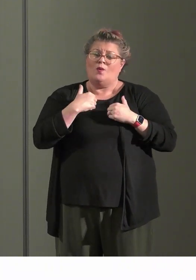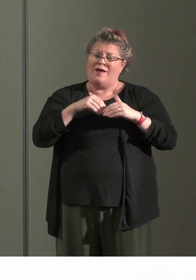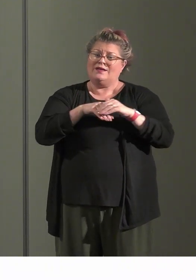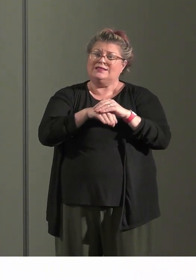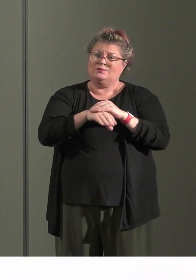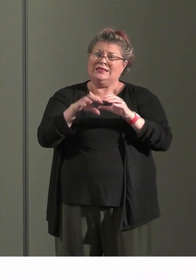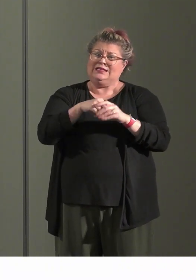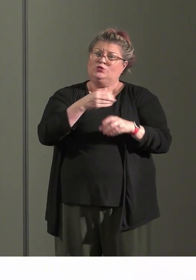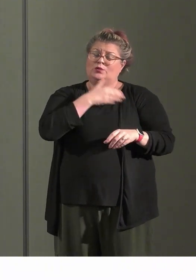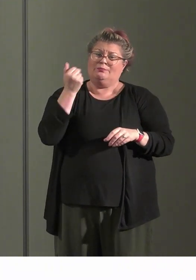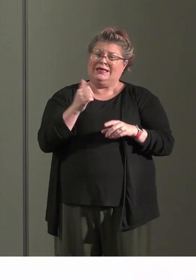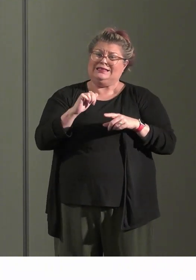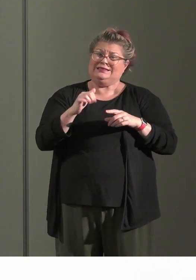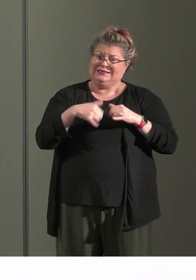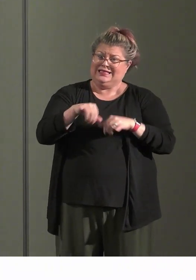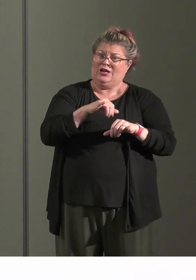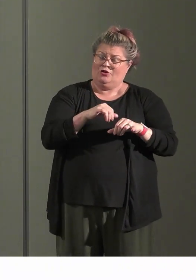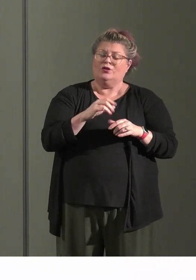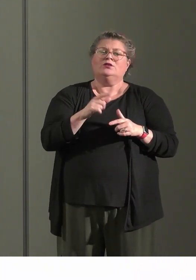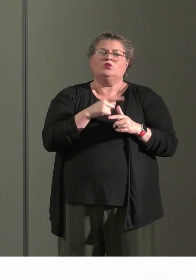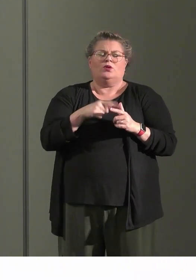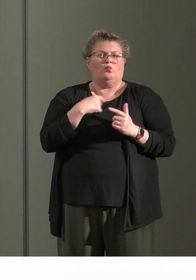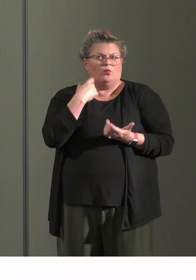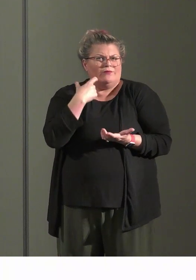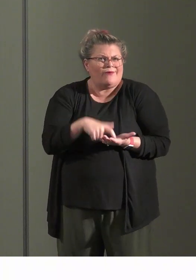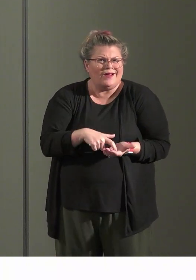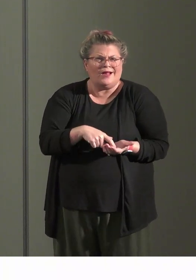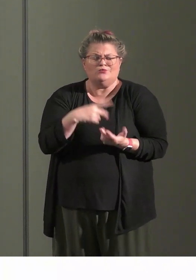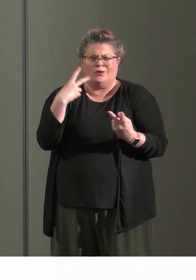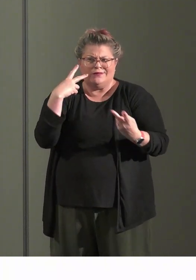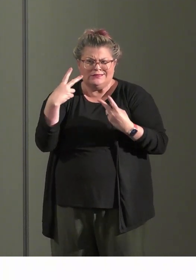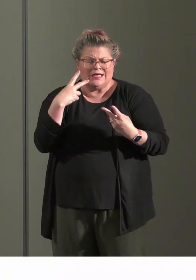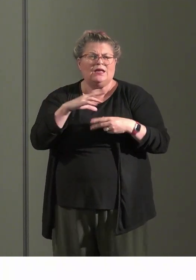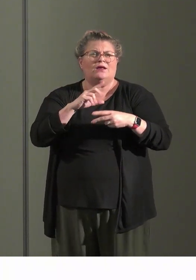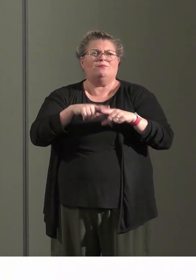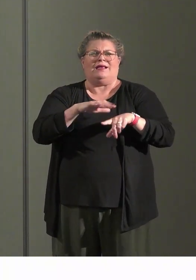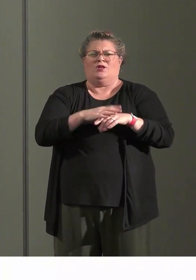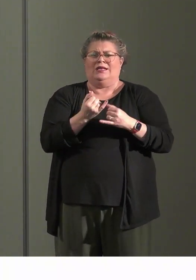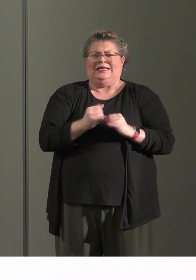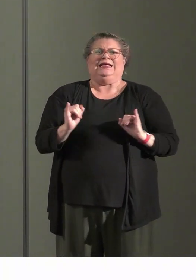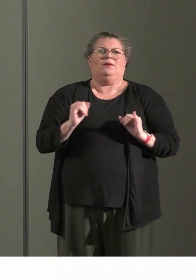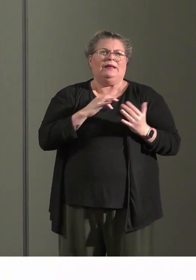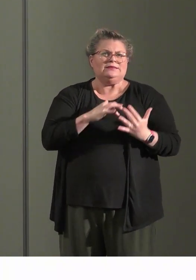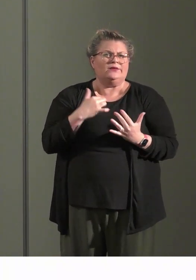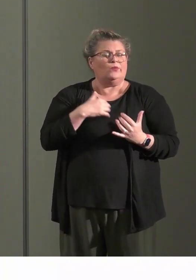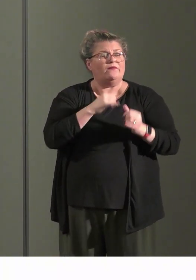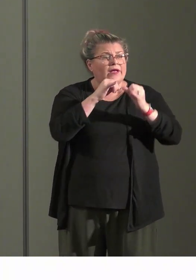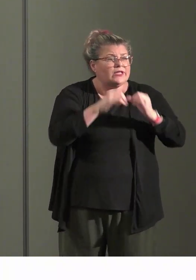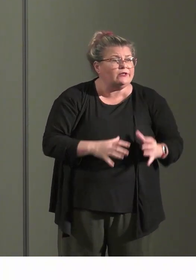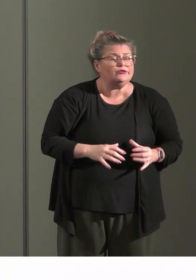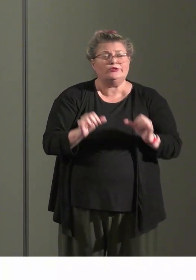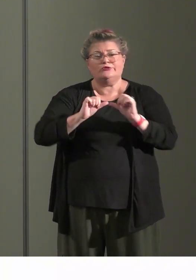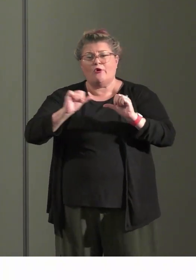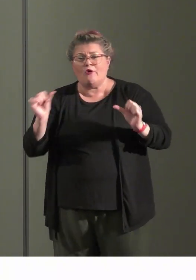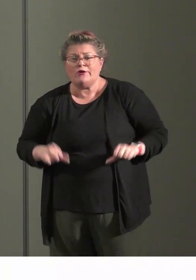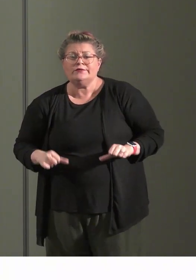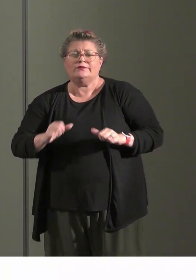the standard what we've seen based on independent studies we had engineer and others do the study